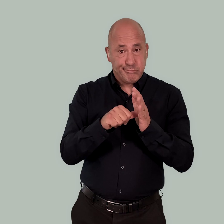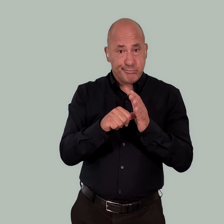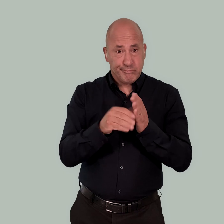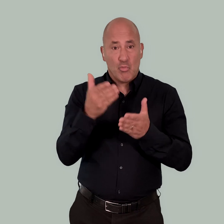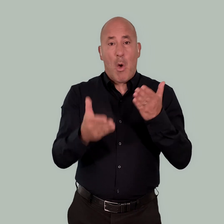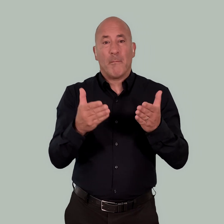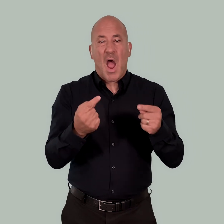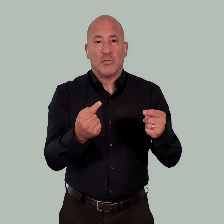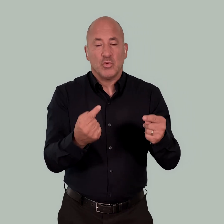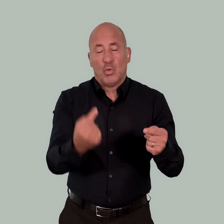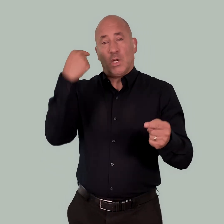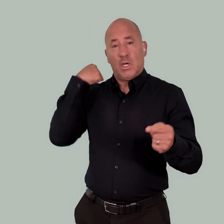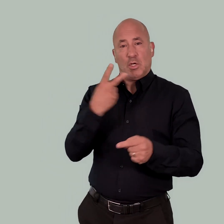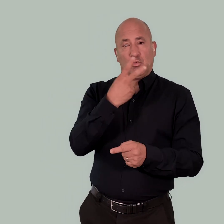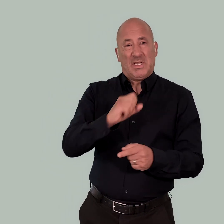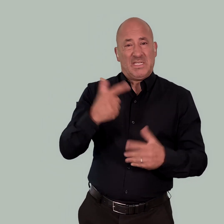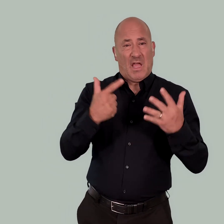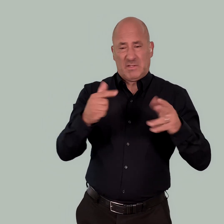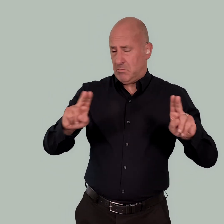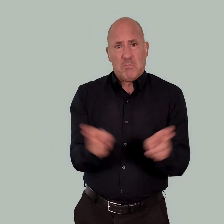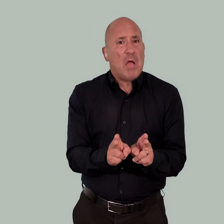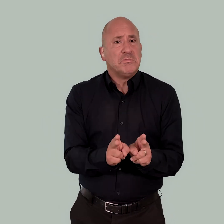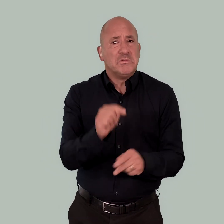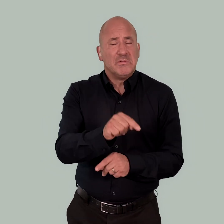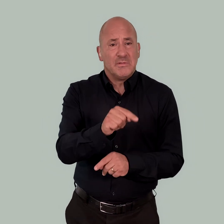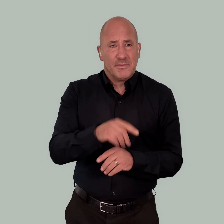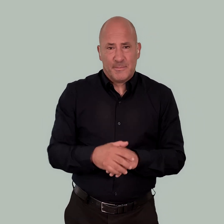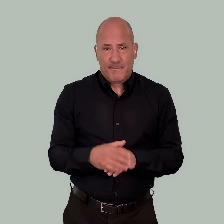up from almost one in seven in 2017.